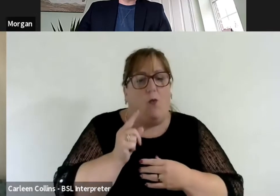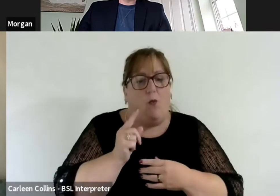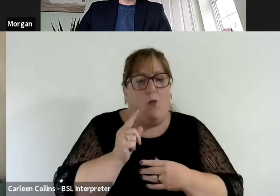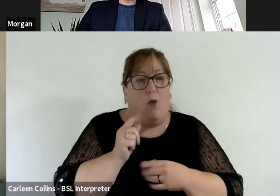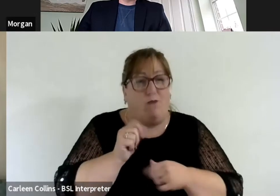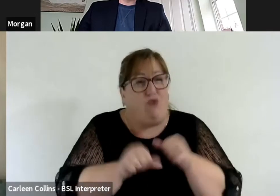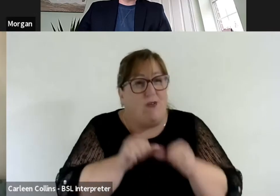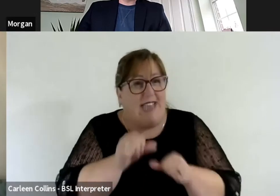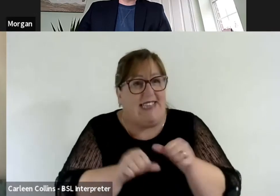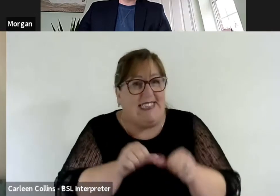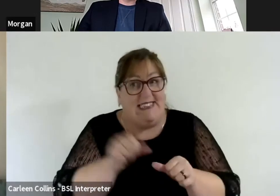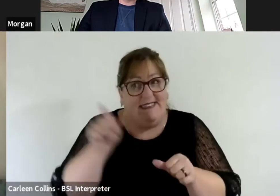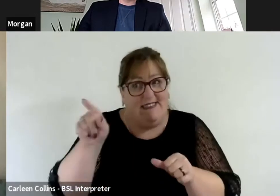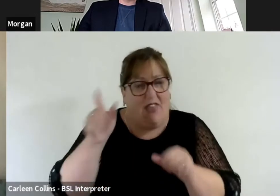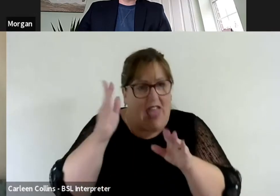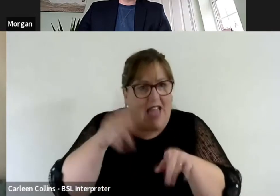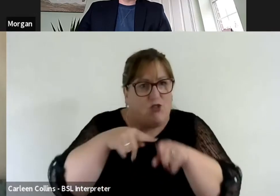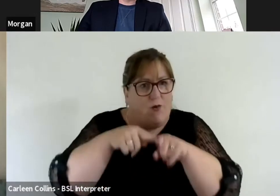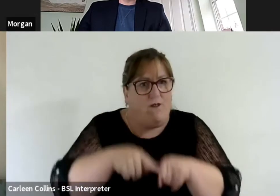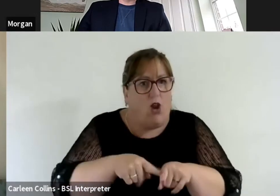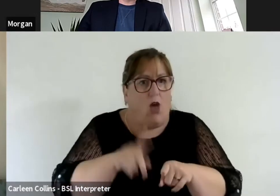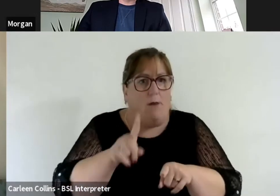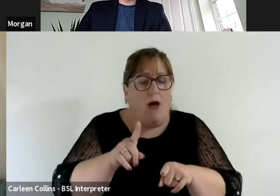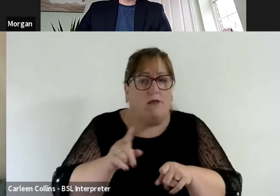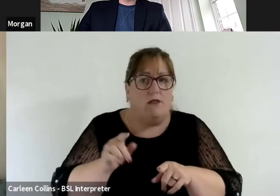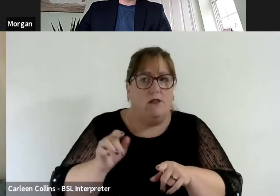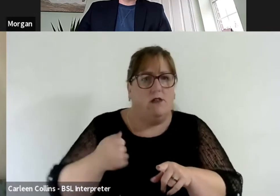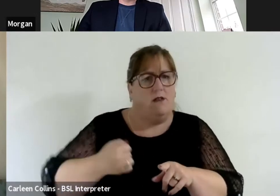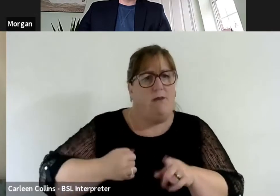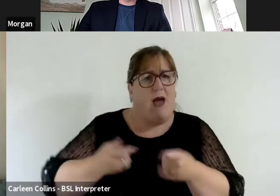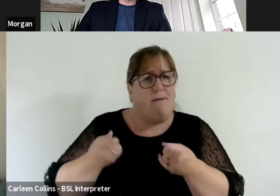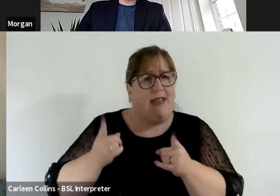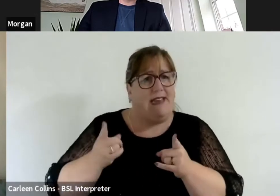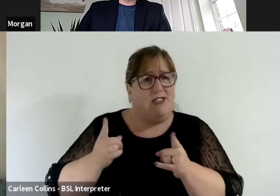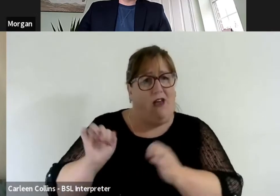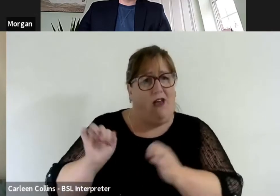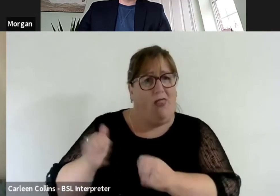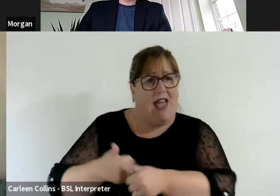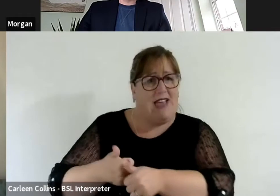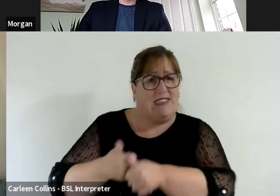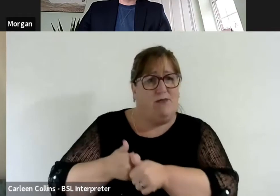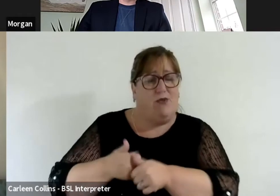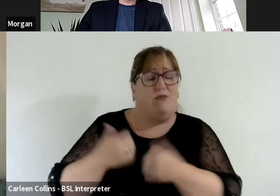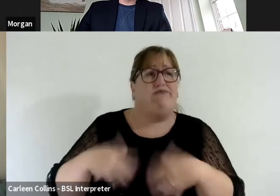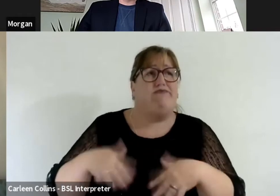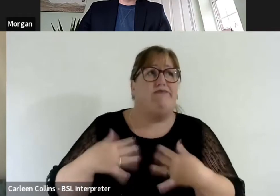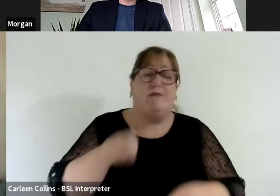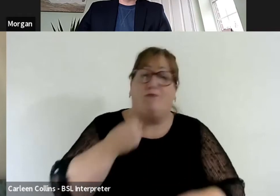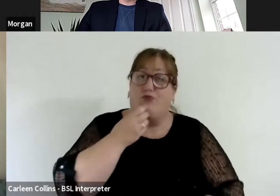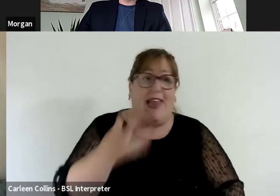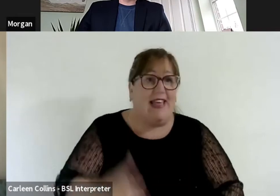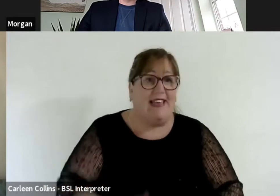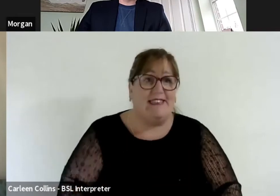Things didn't happen overnight.